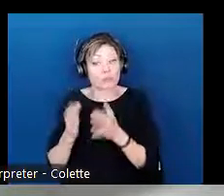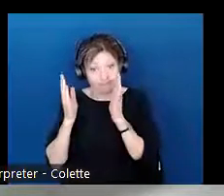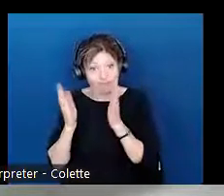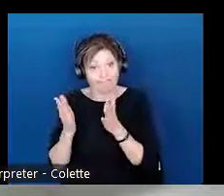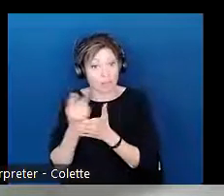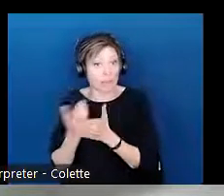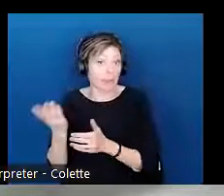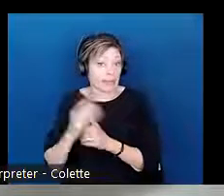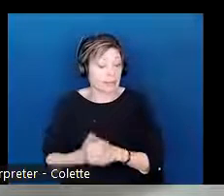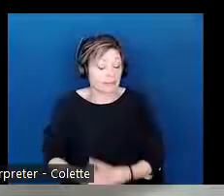Thank you